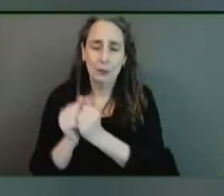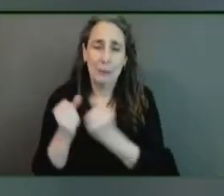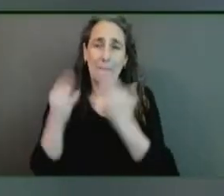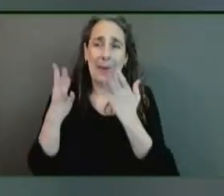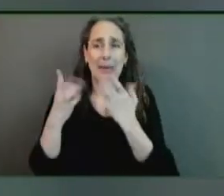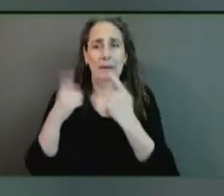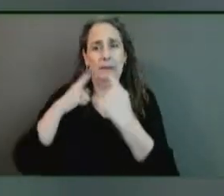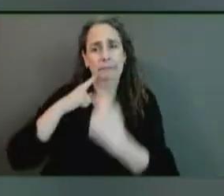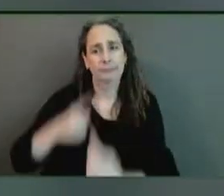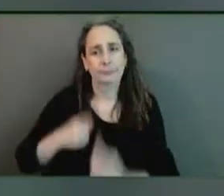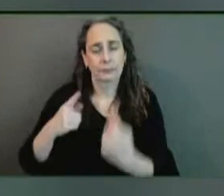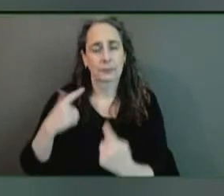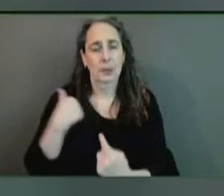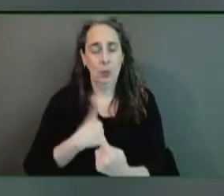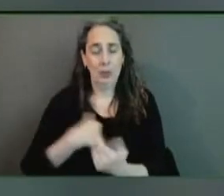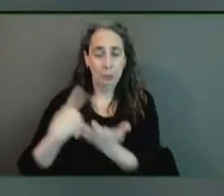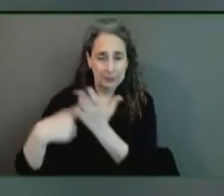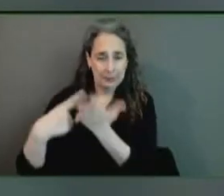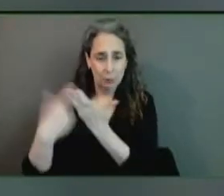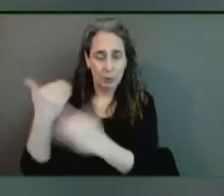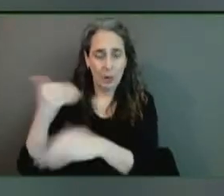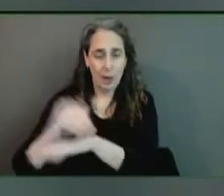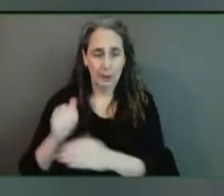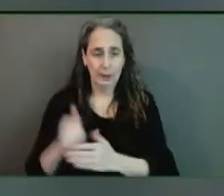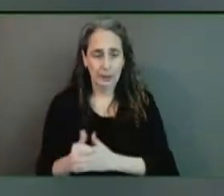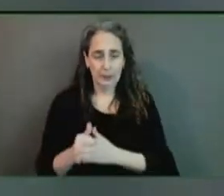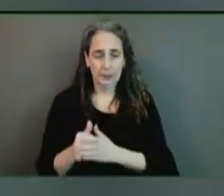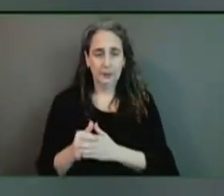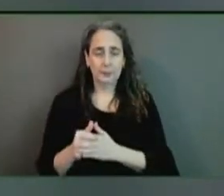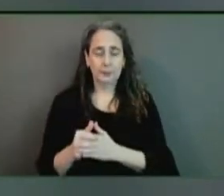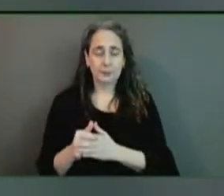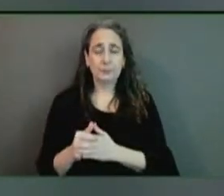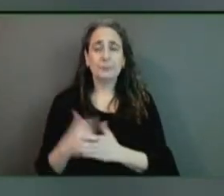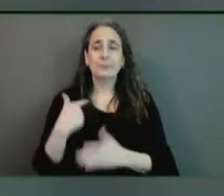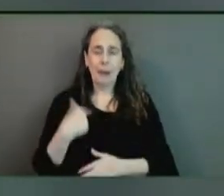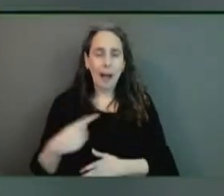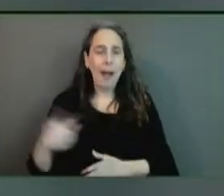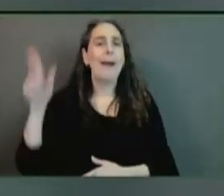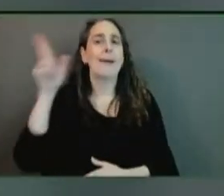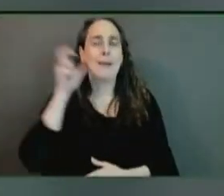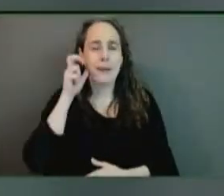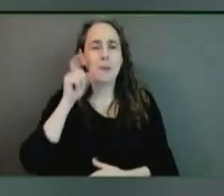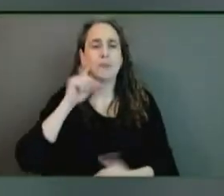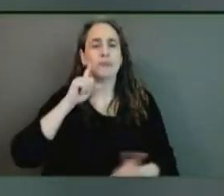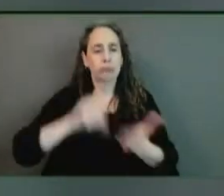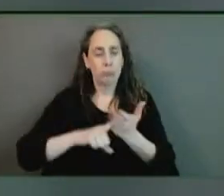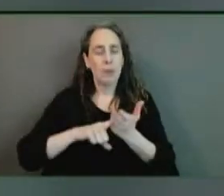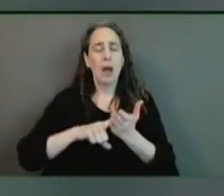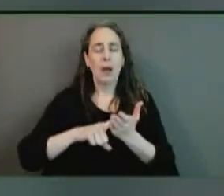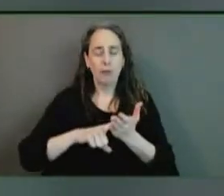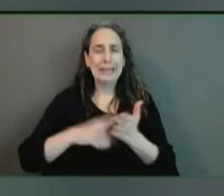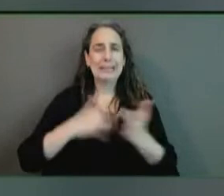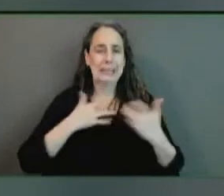presenting challenges that have come with many of the difficulties that we're going to